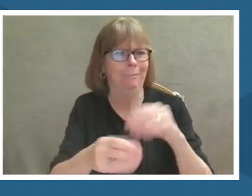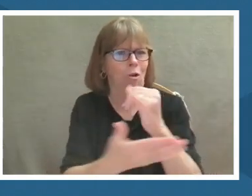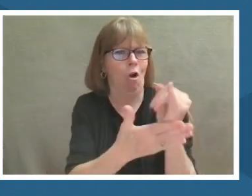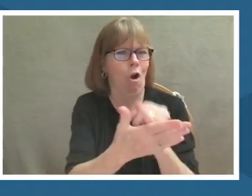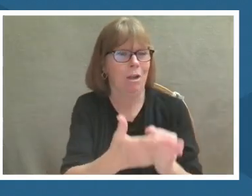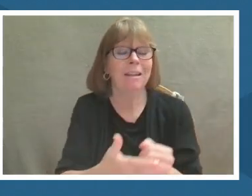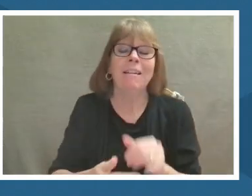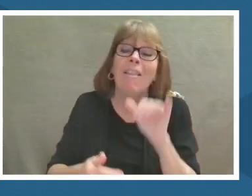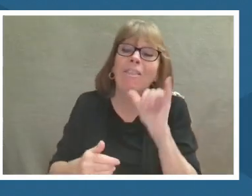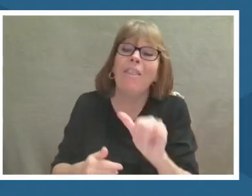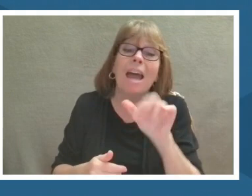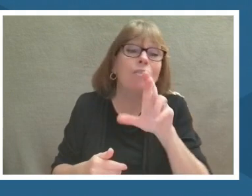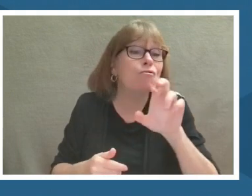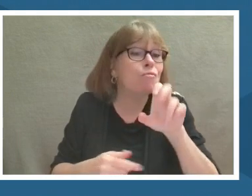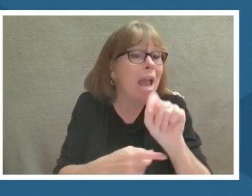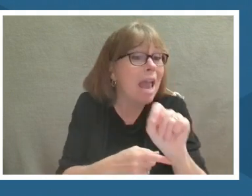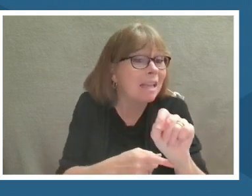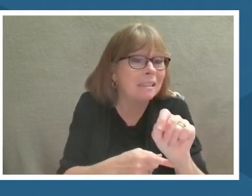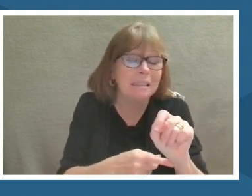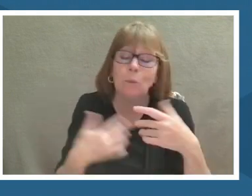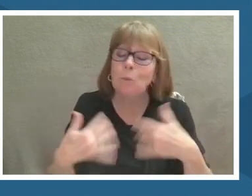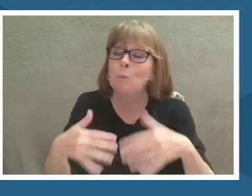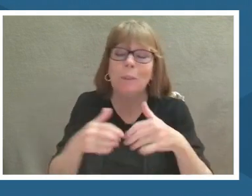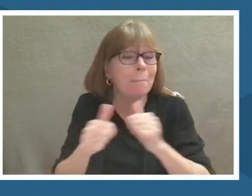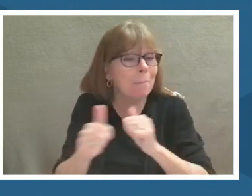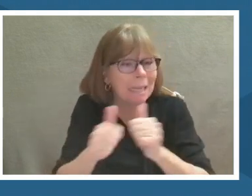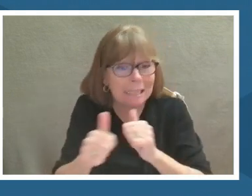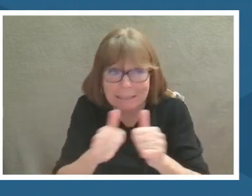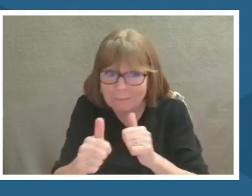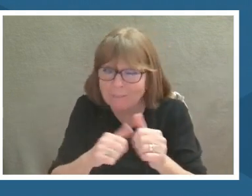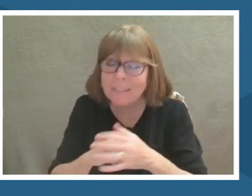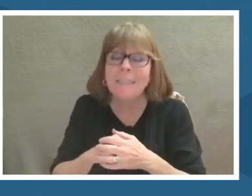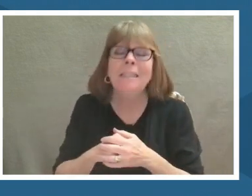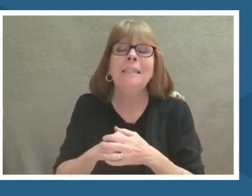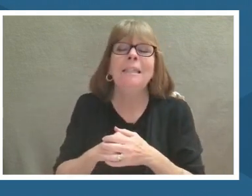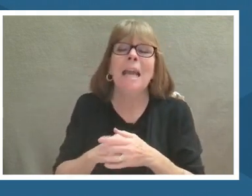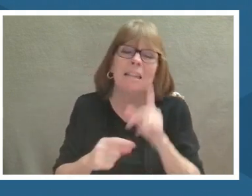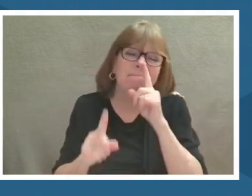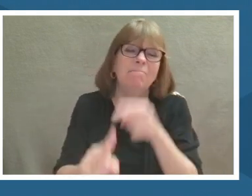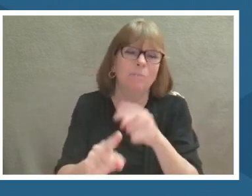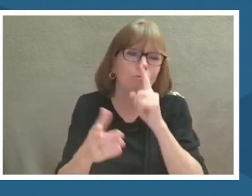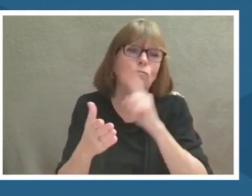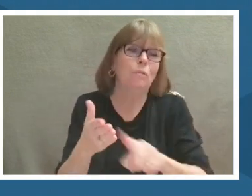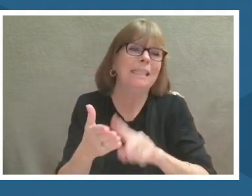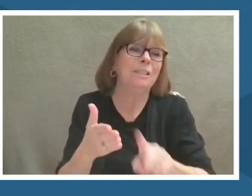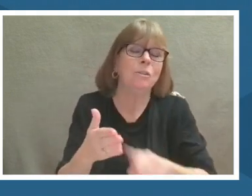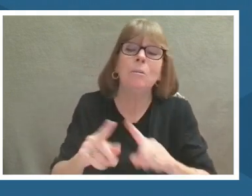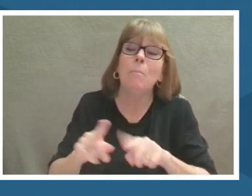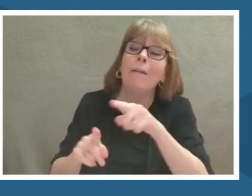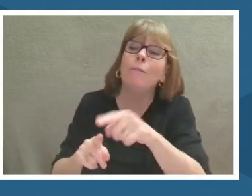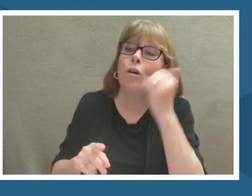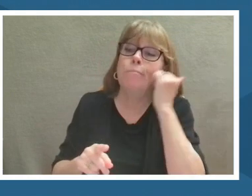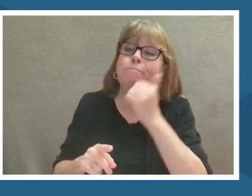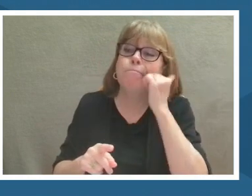it's very competitive it's research oriented but for the rank and file teacher and administrator i want to